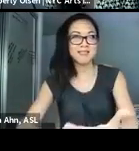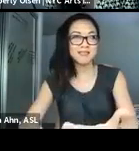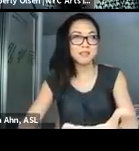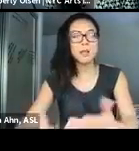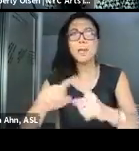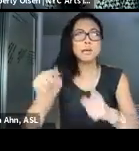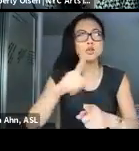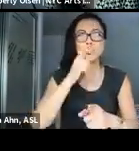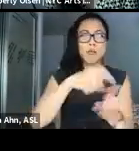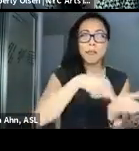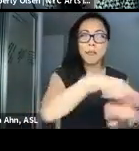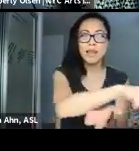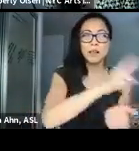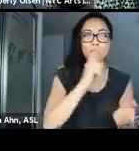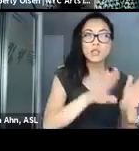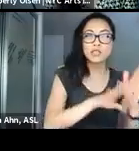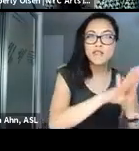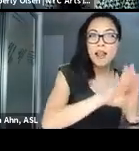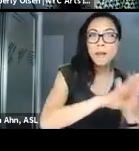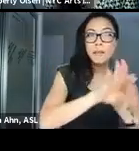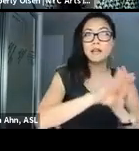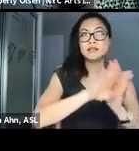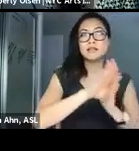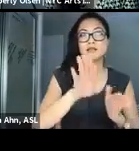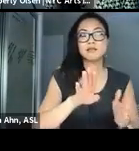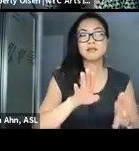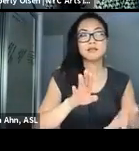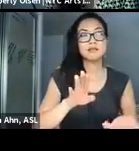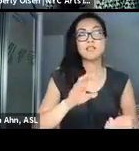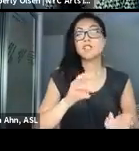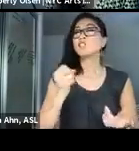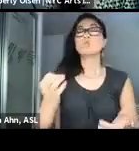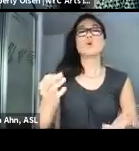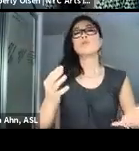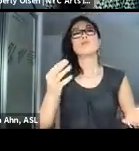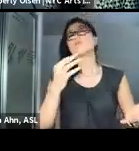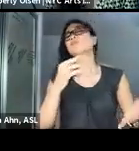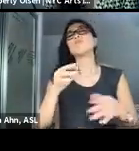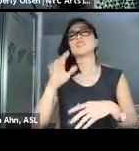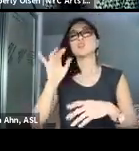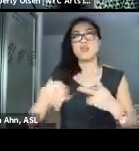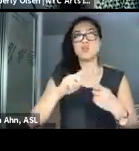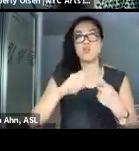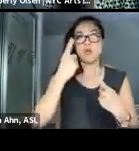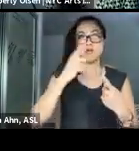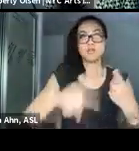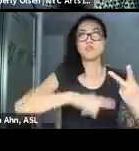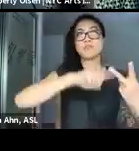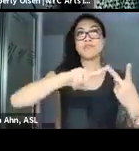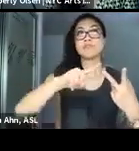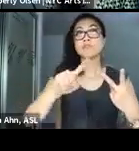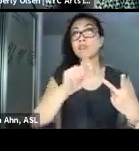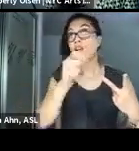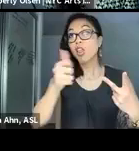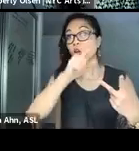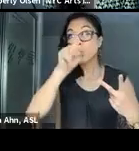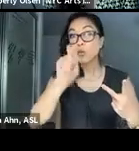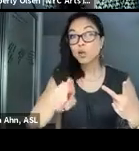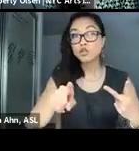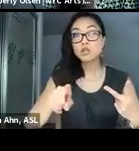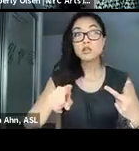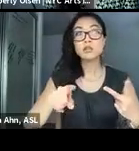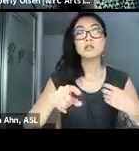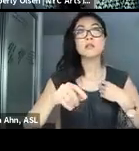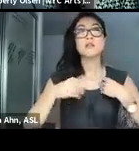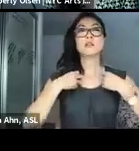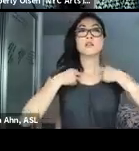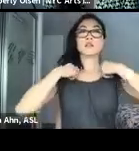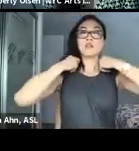It is as true within education to do a one-hour class you are prepping for five